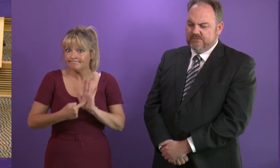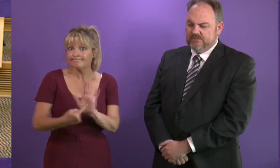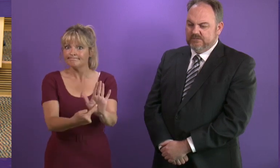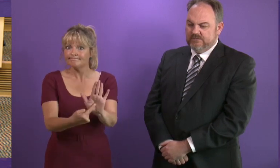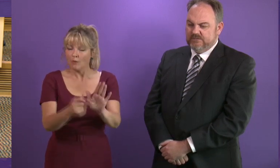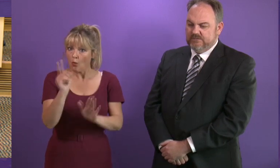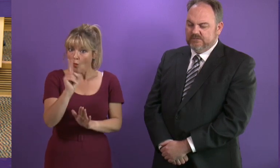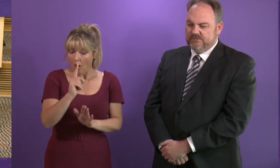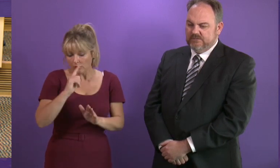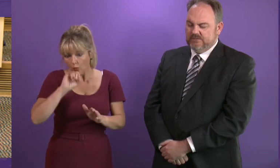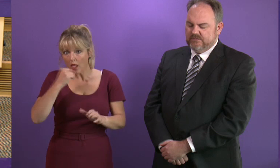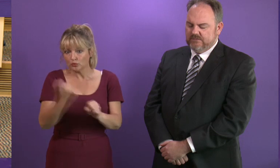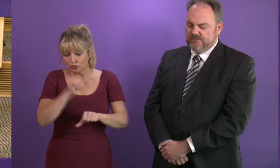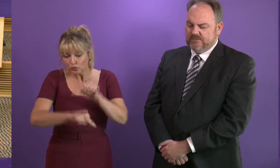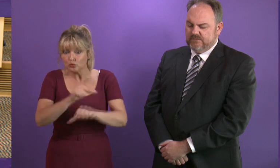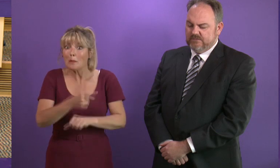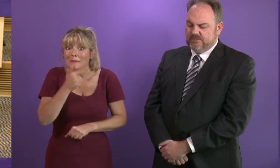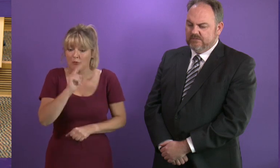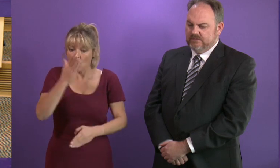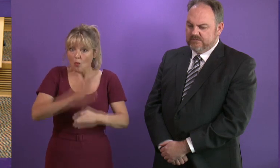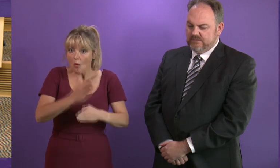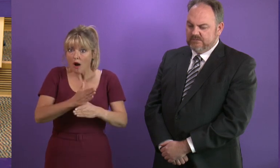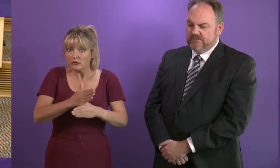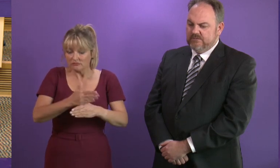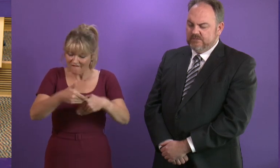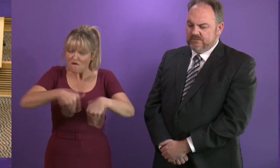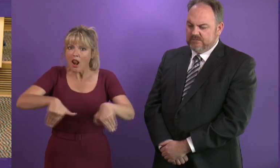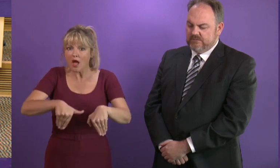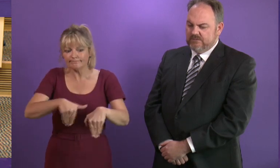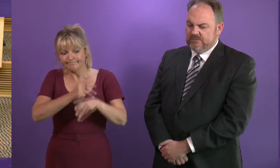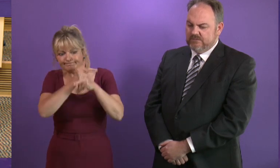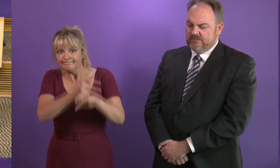and do the job of protecting our children have the best guidance and policy framework